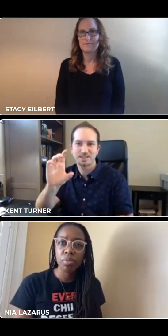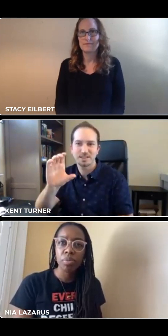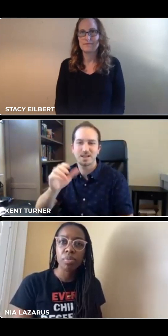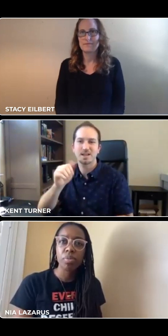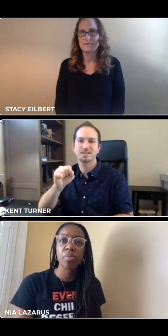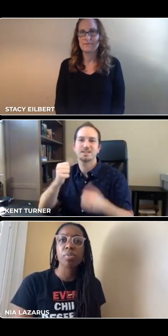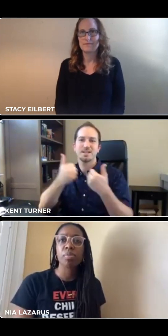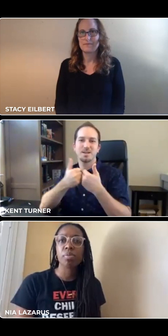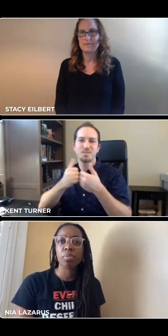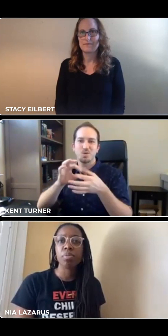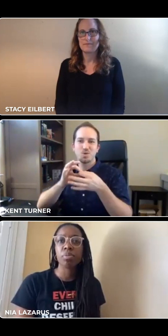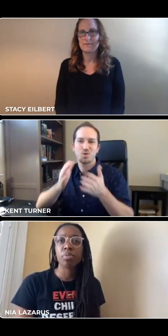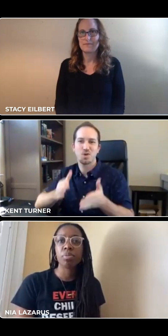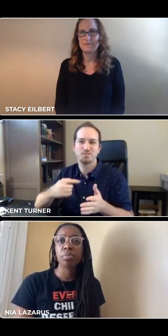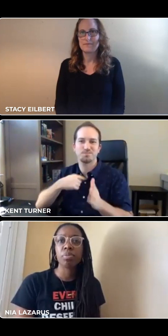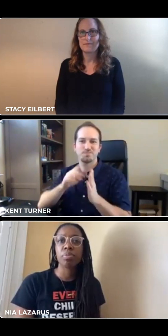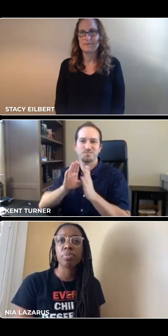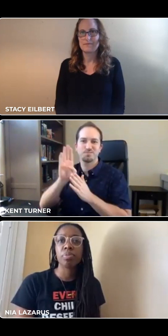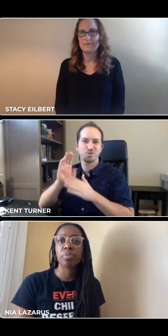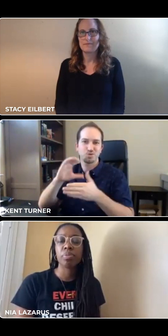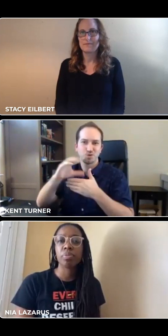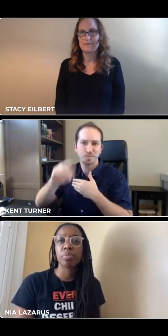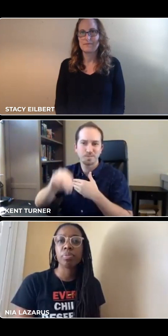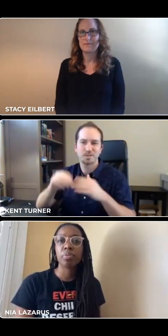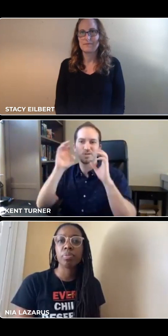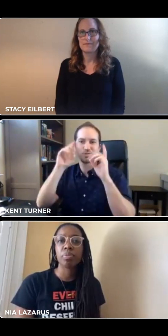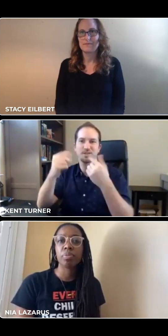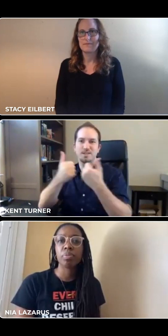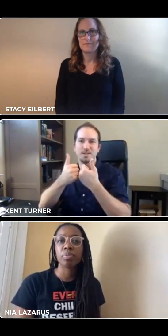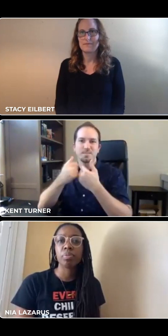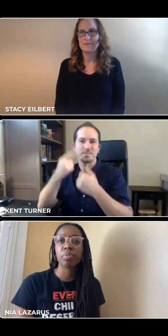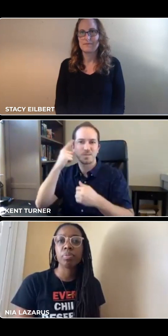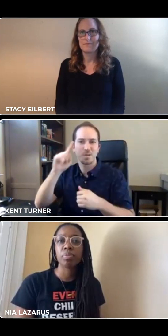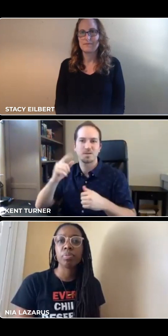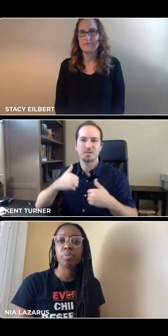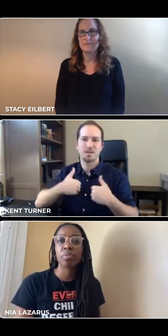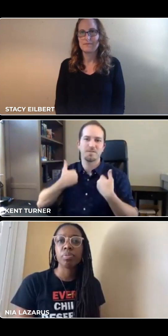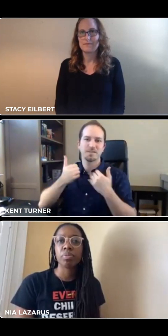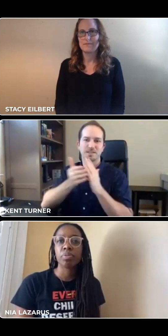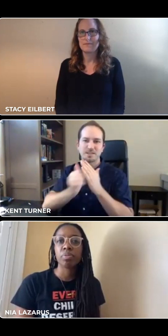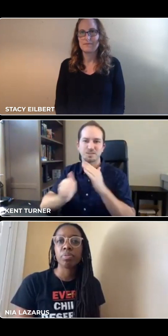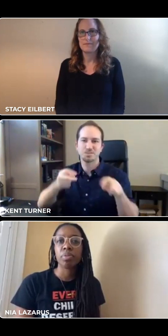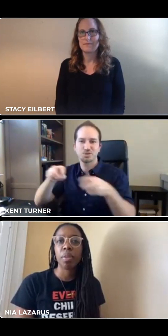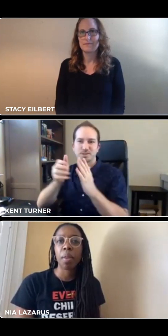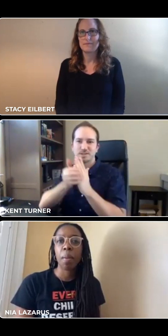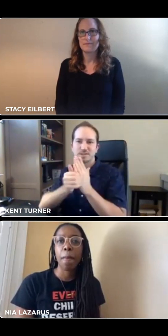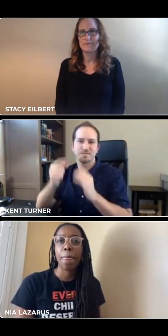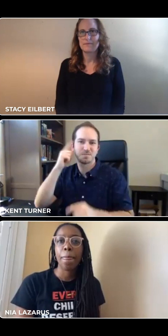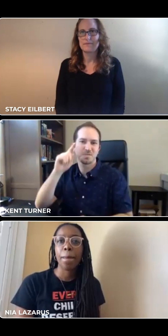at the National Deaf Center (NDC) as a Gaming Coordinator, where I'm developing gaming curriculum